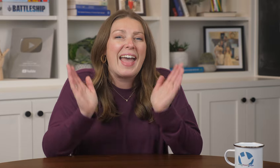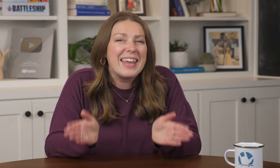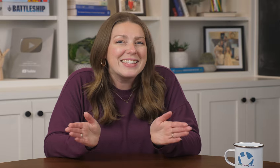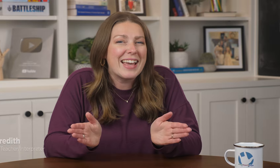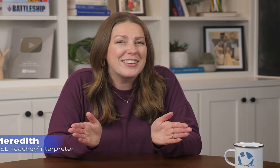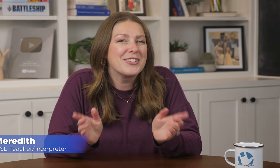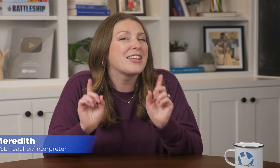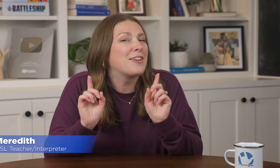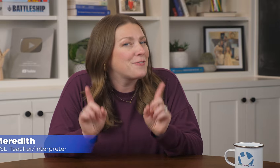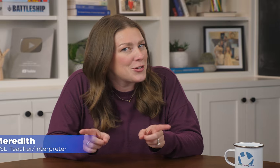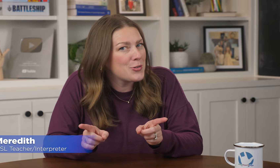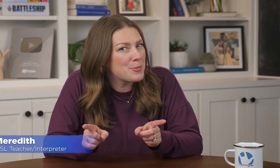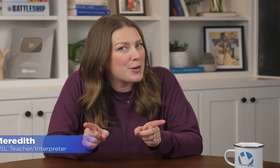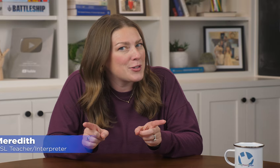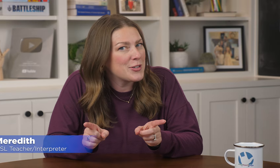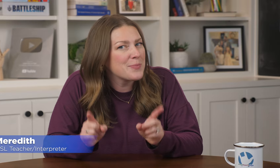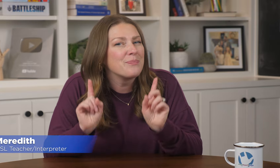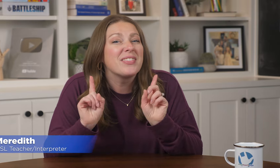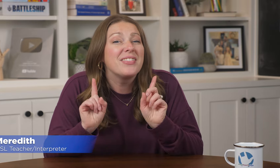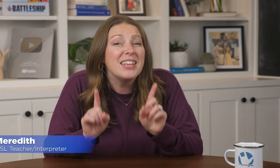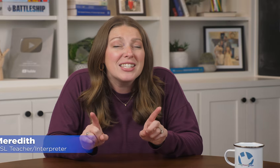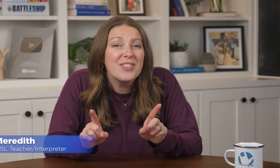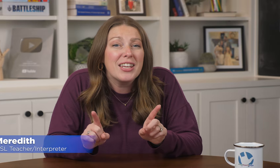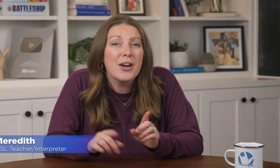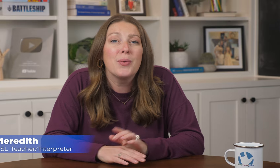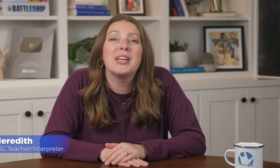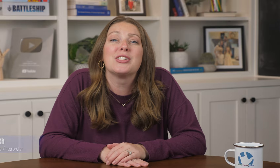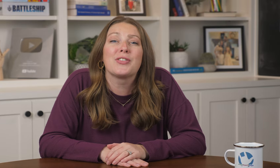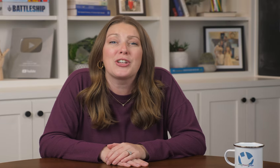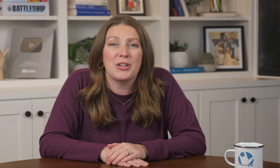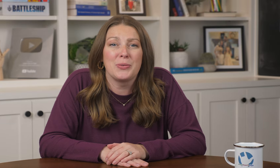Hey Signers and first responders! This video is for you.